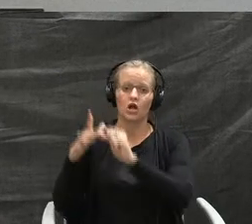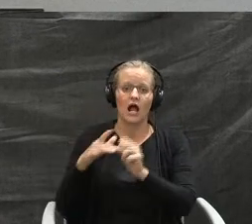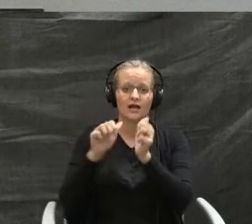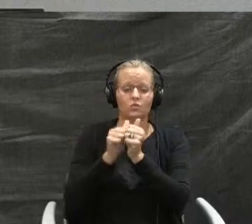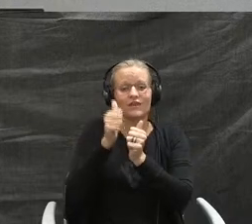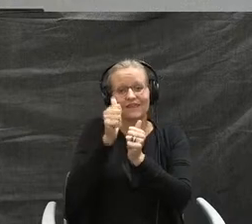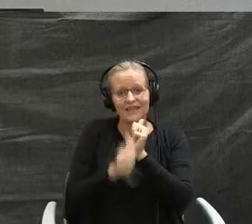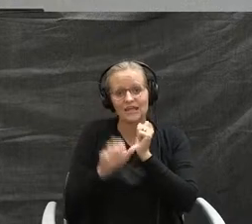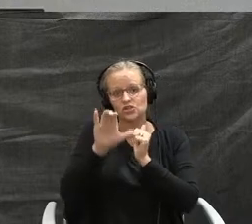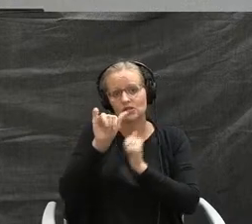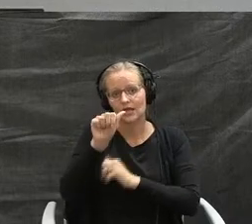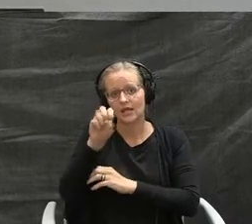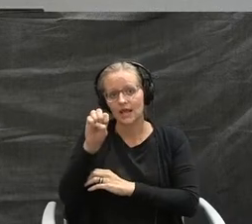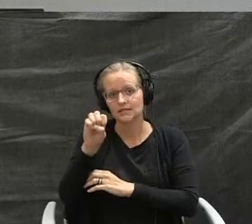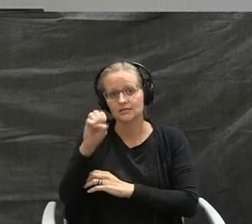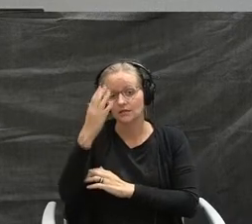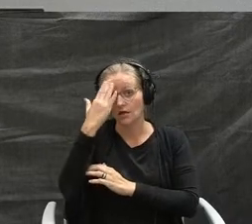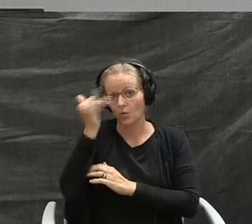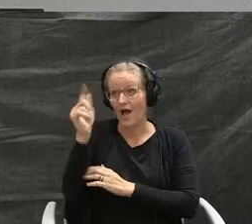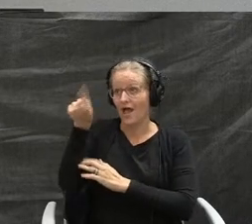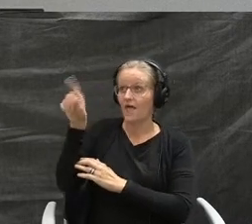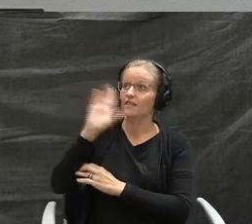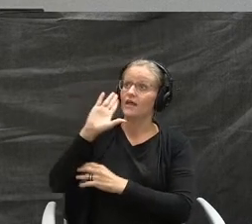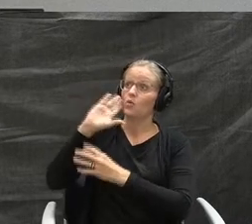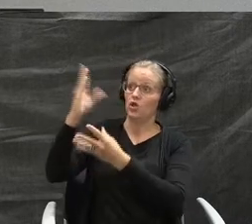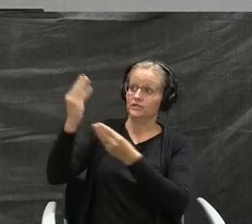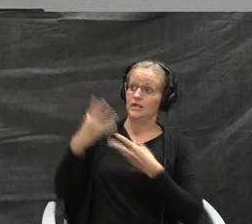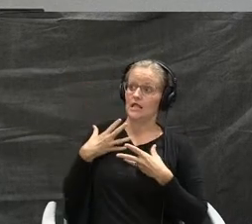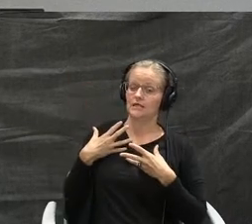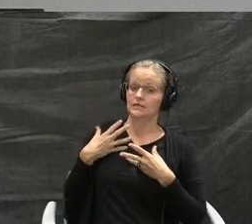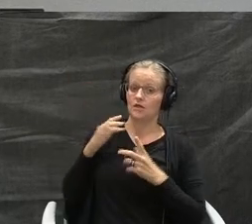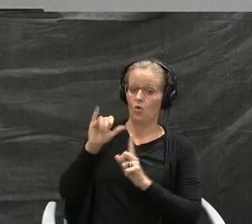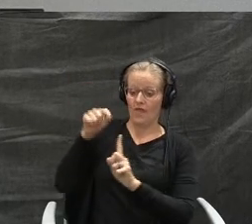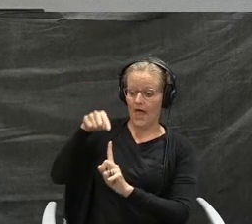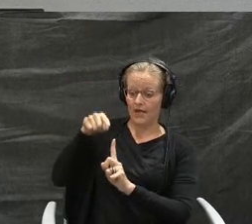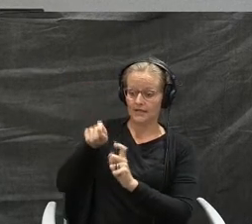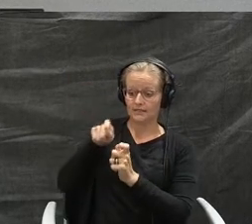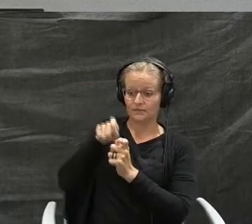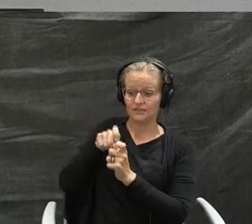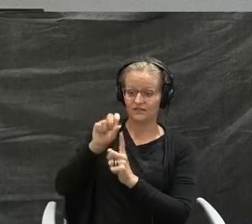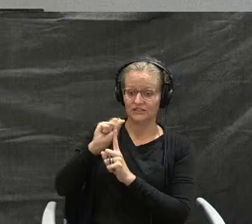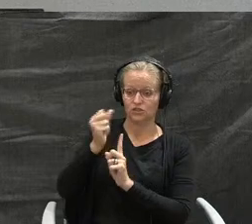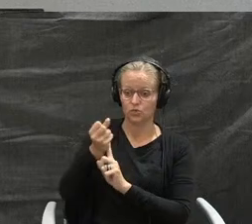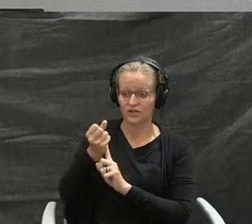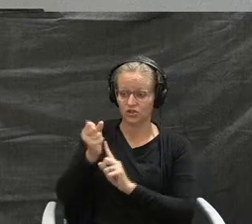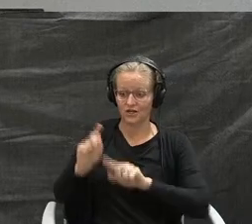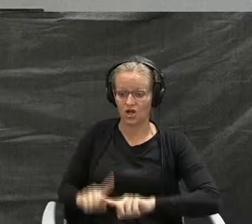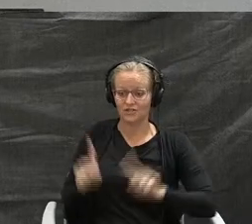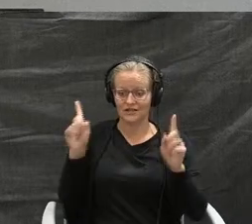they'll tell us whether this child circumstances or different than the child who had.